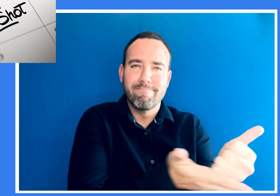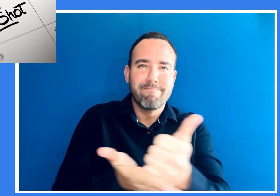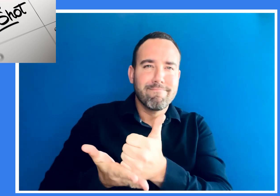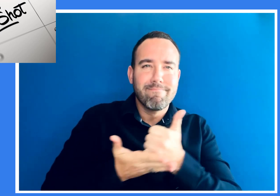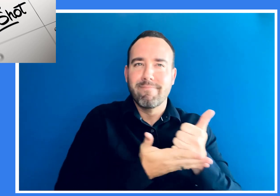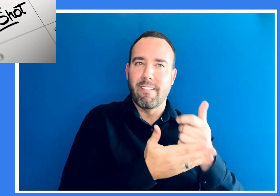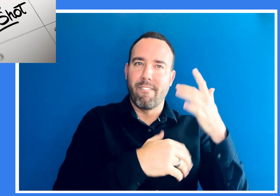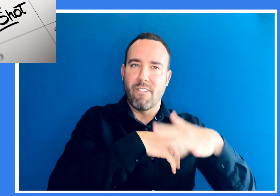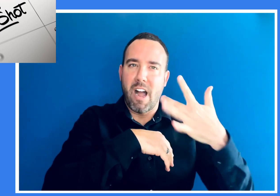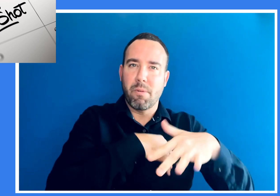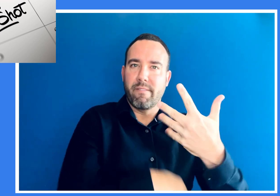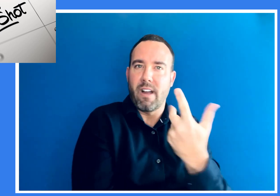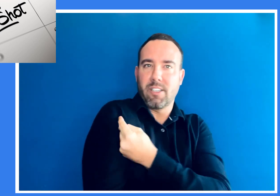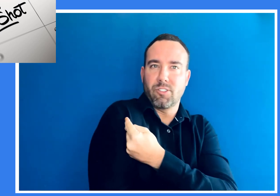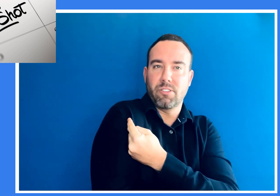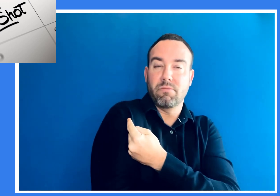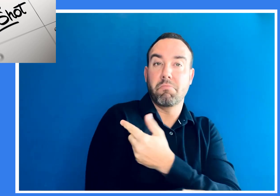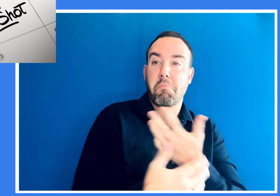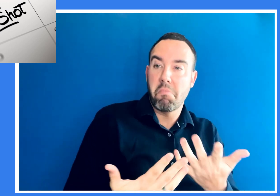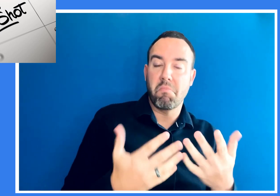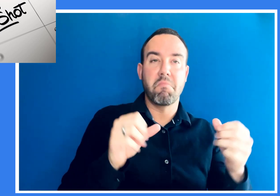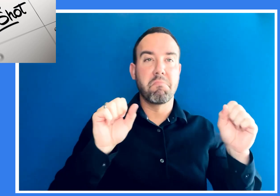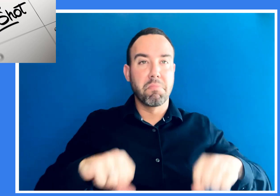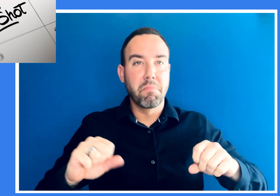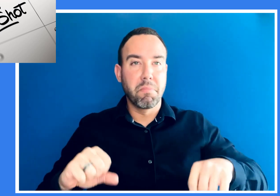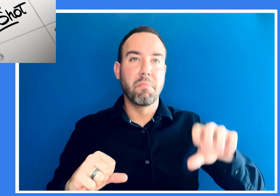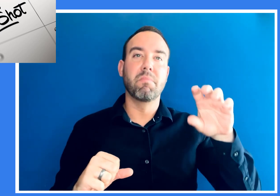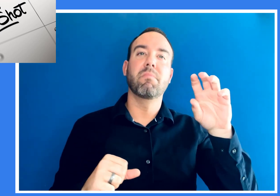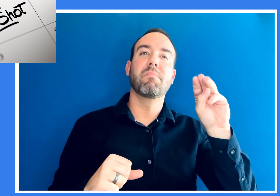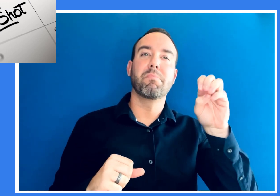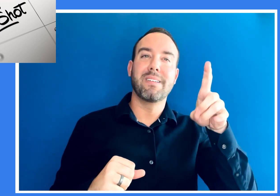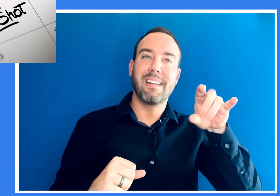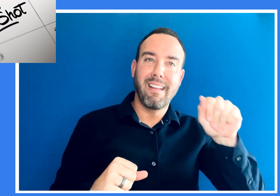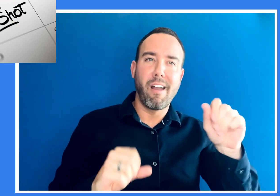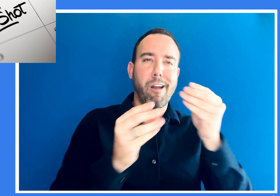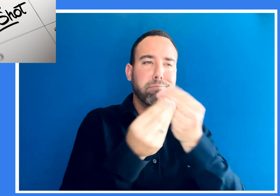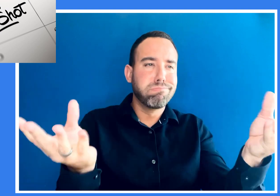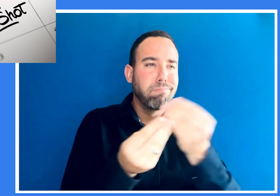They can work with media channels that reach people from racial and ethnic minority communities.